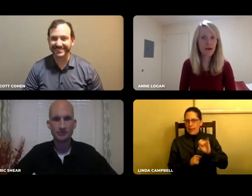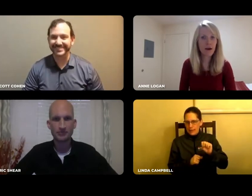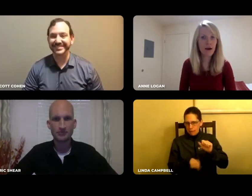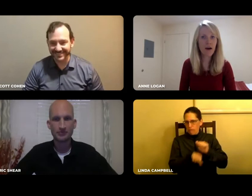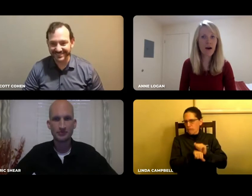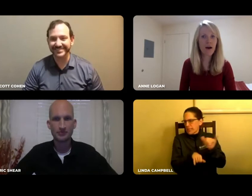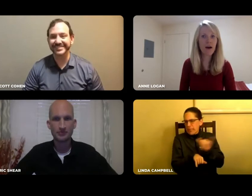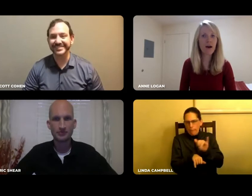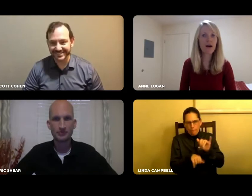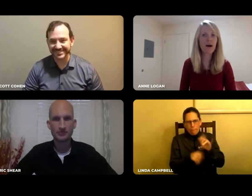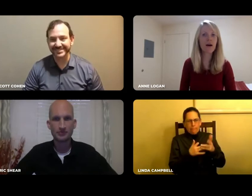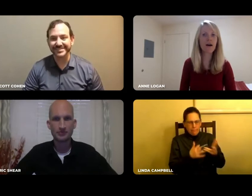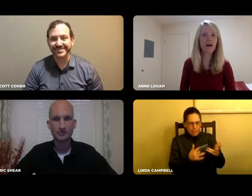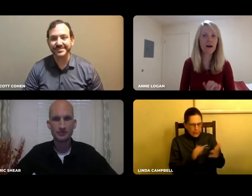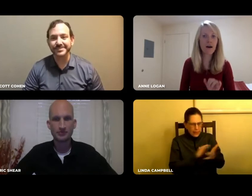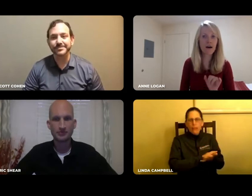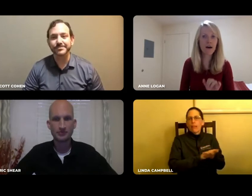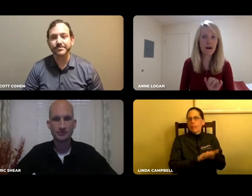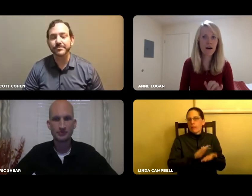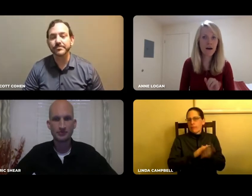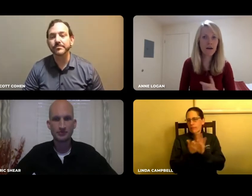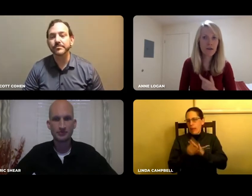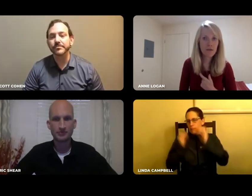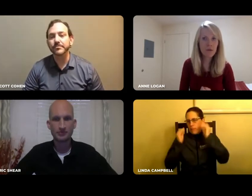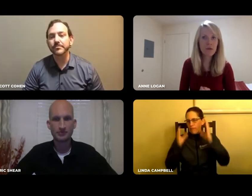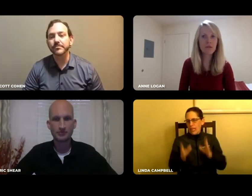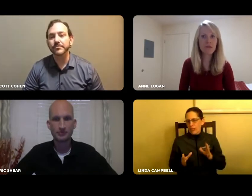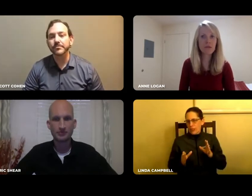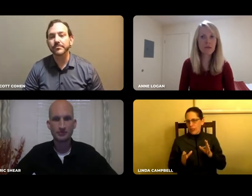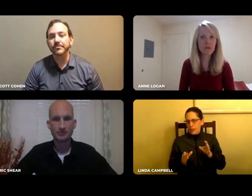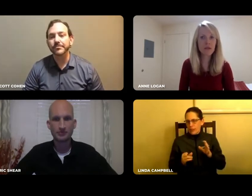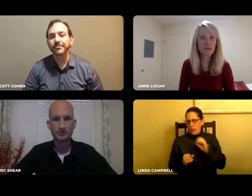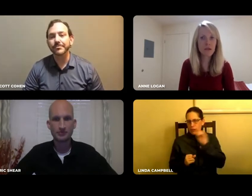Doing similar type of work. I became a professor in Ontario